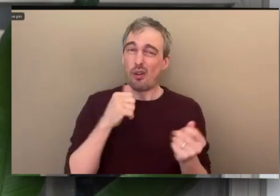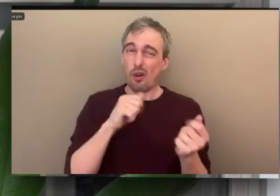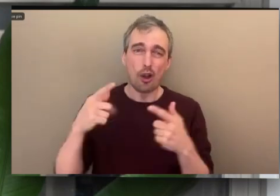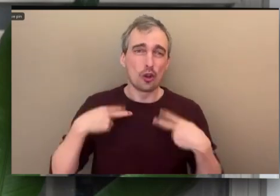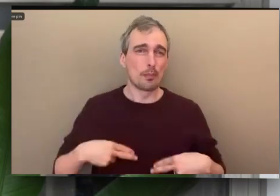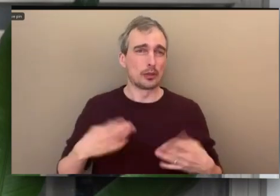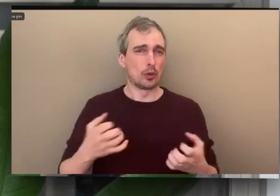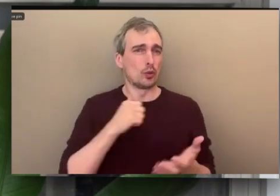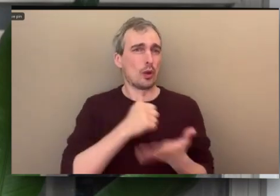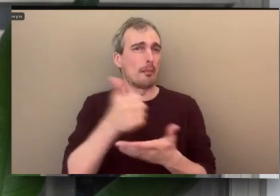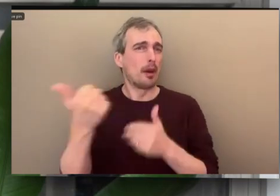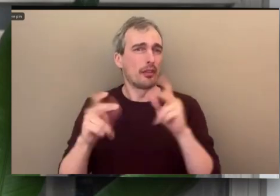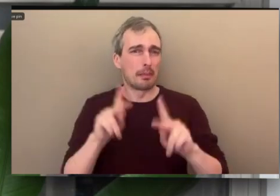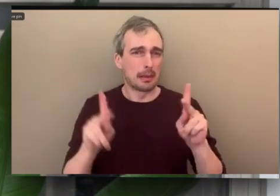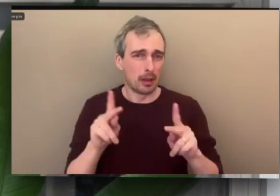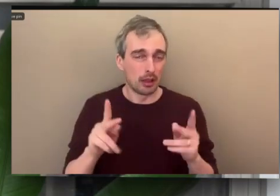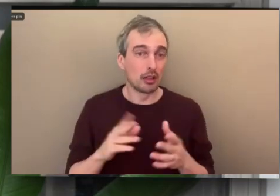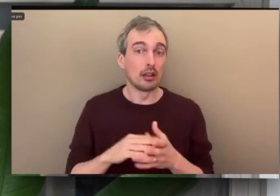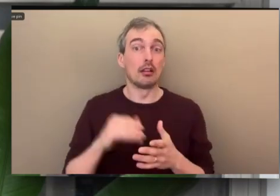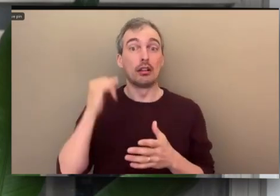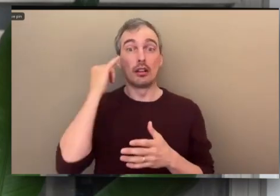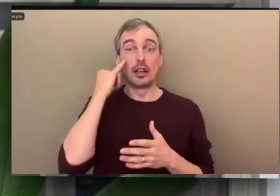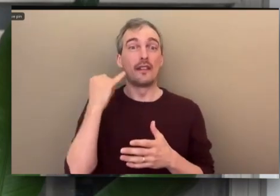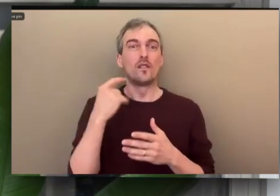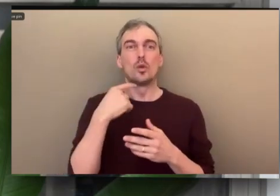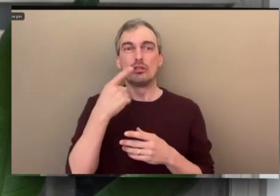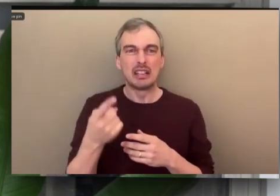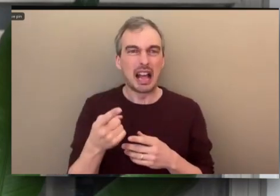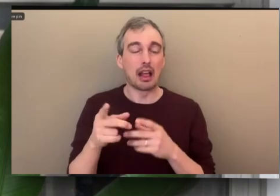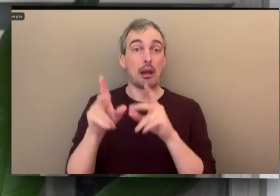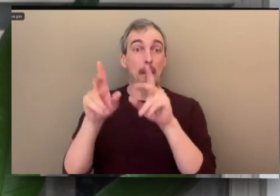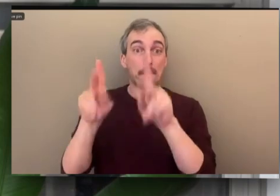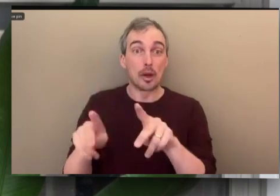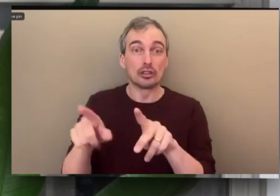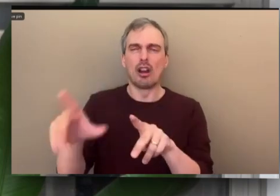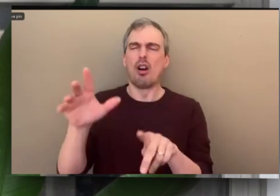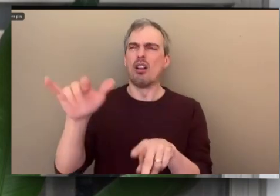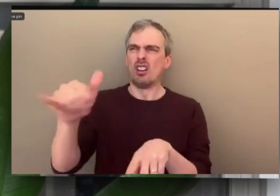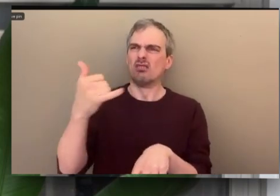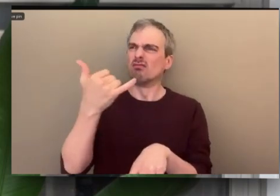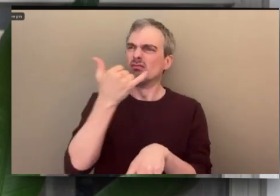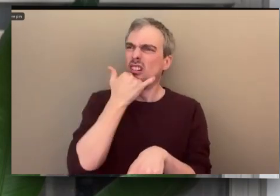Oh, Shh... I can fix that. So why not? So I do think a lot of it is grassroots.